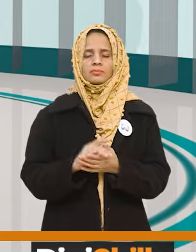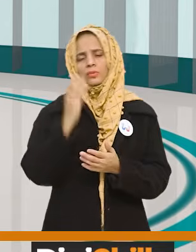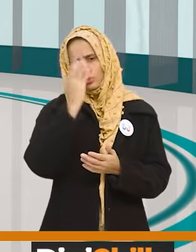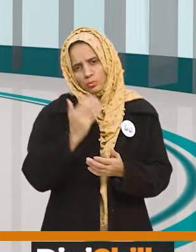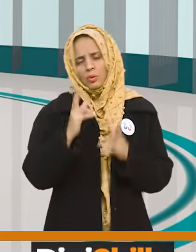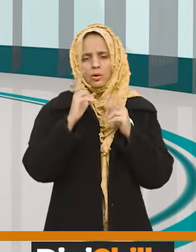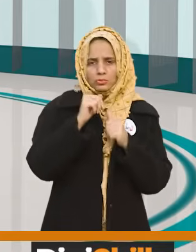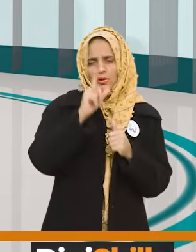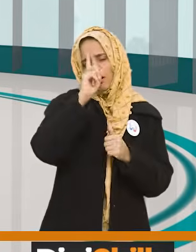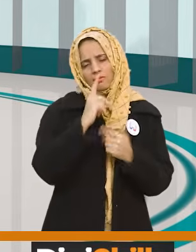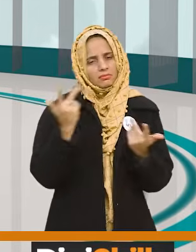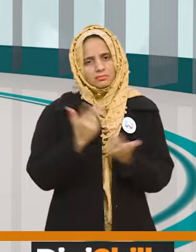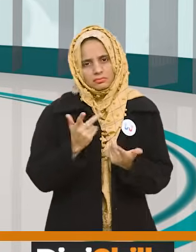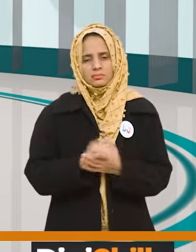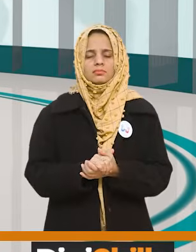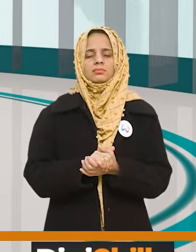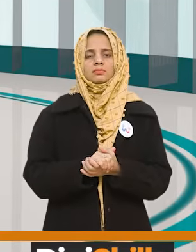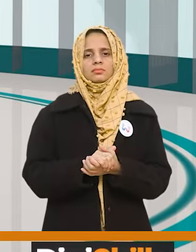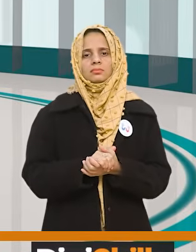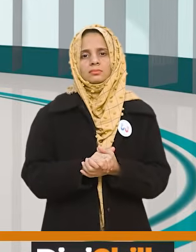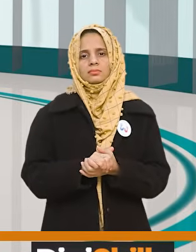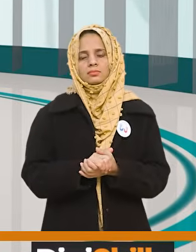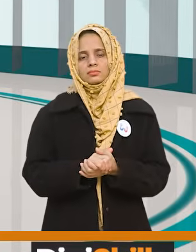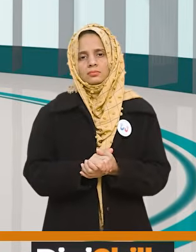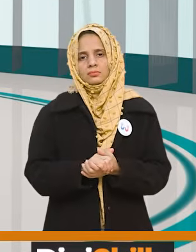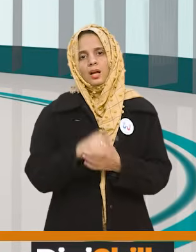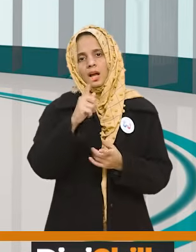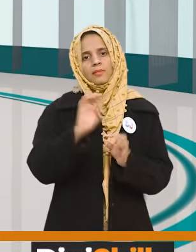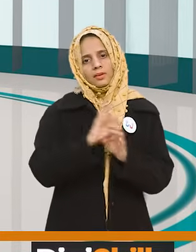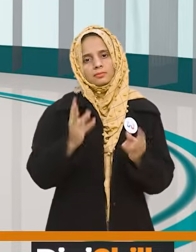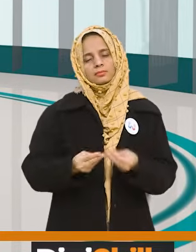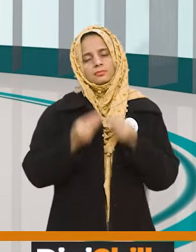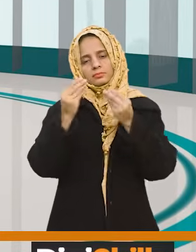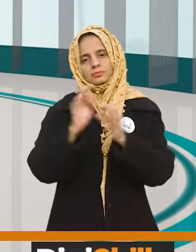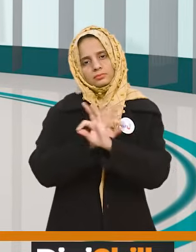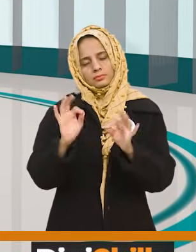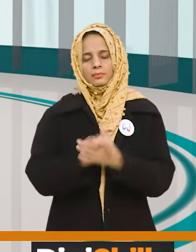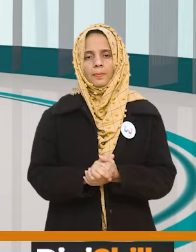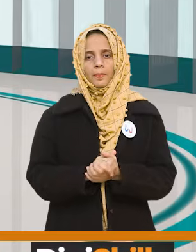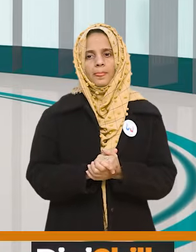Thursday, Friday, or Saturday, whatever you wish to do, you have to deliver the project that day.